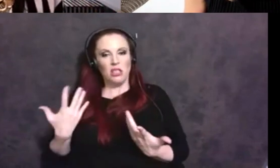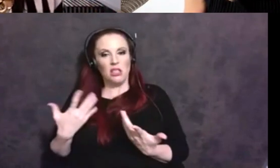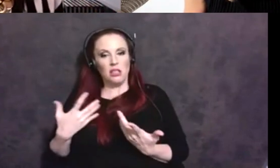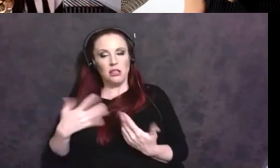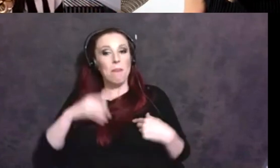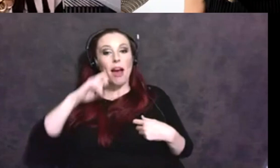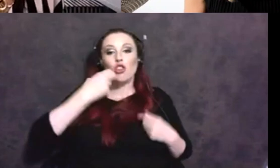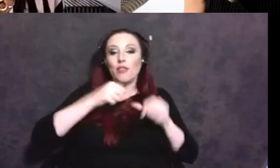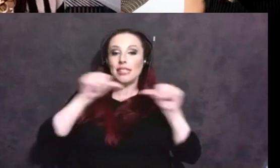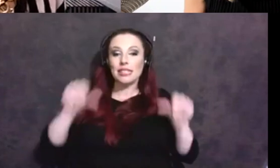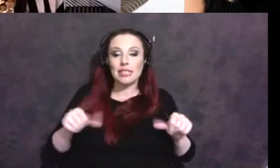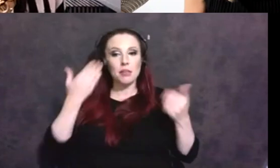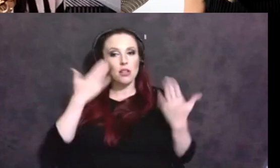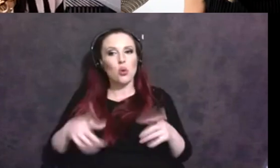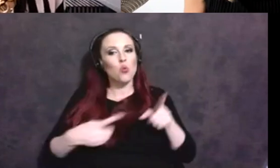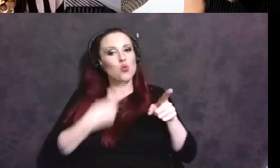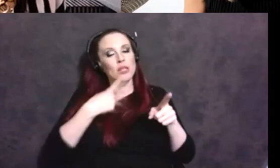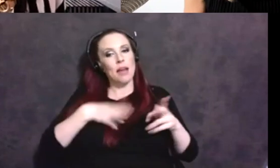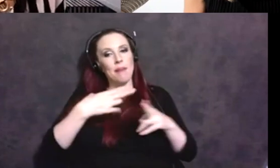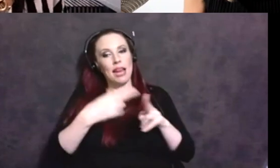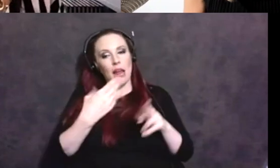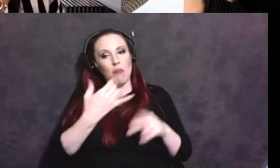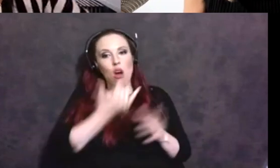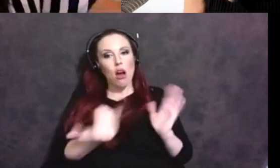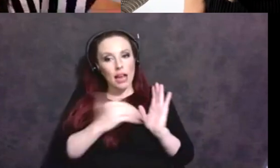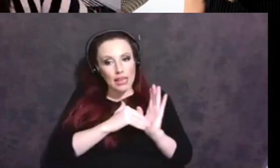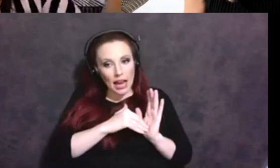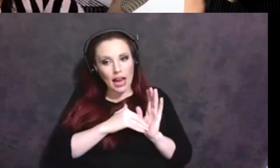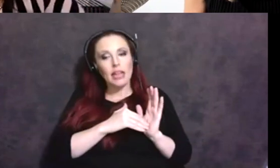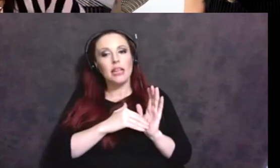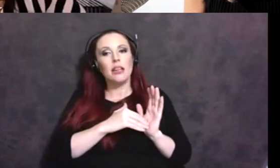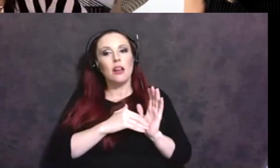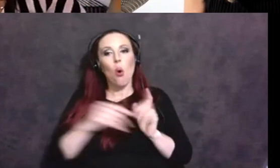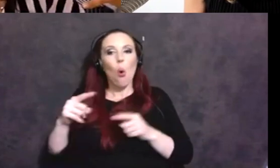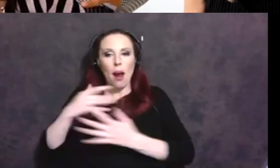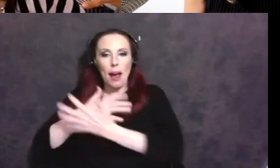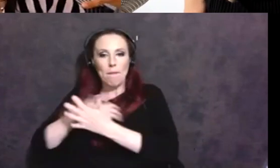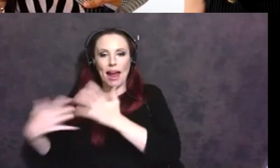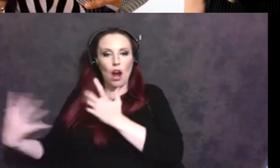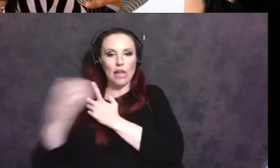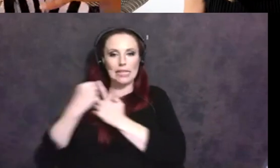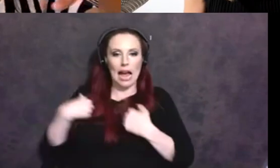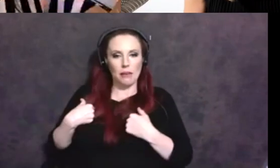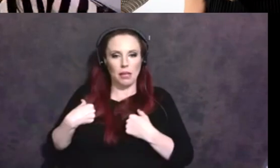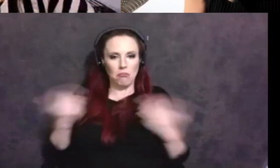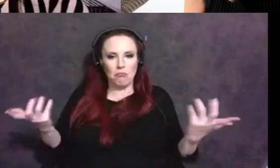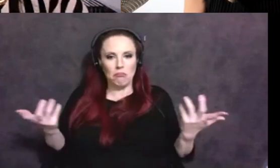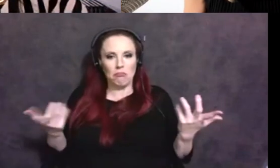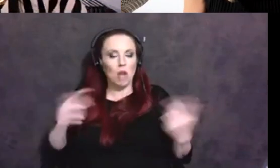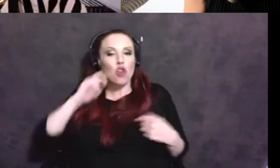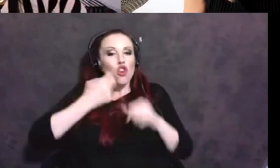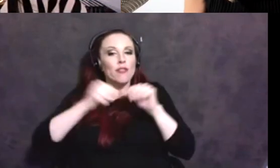people minimize who I am and what my credentials and experience. The nervous system doesn't